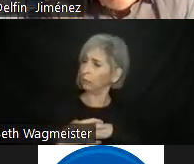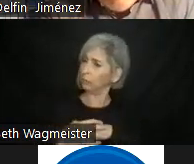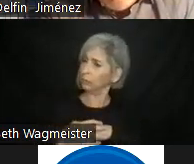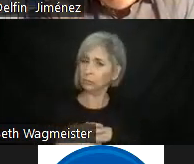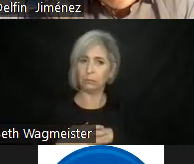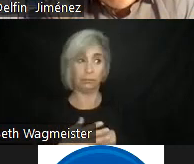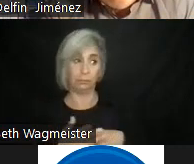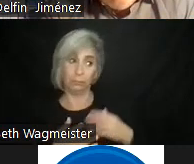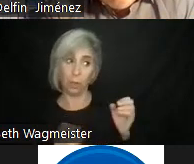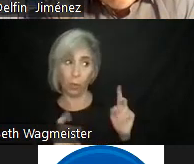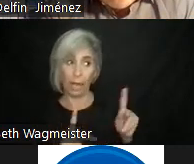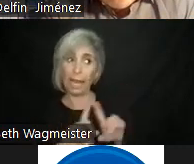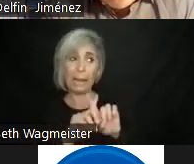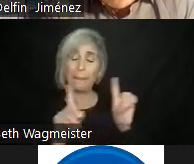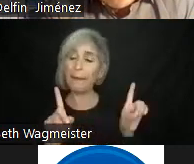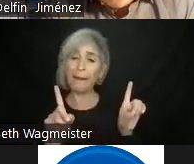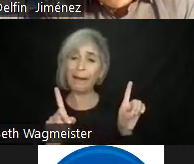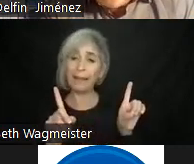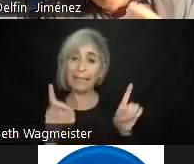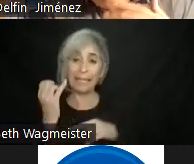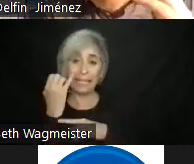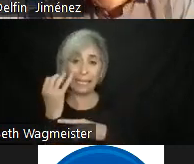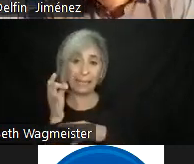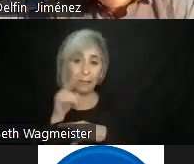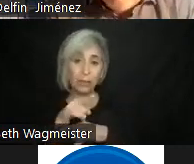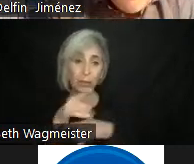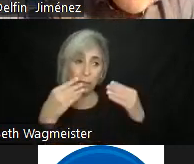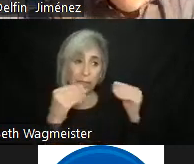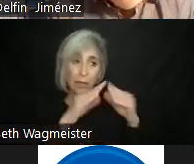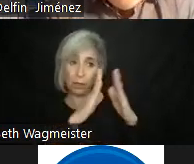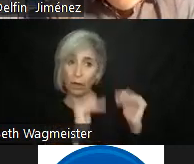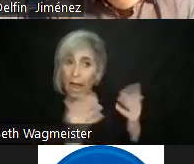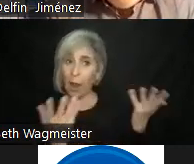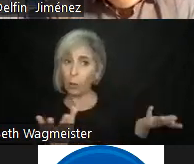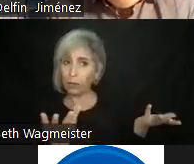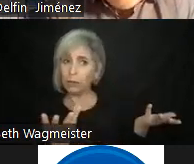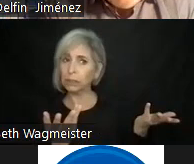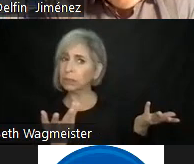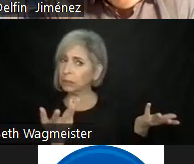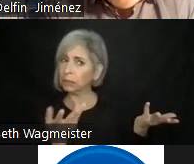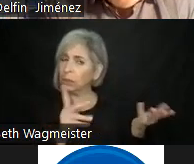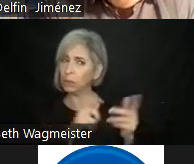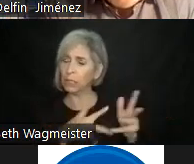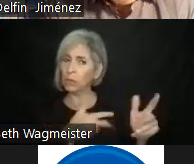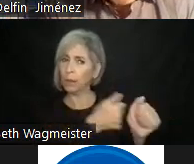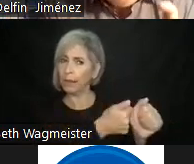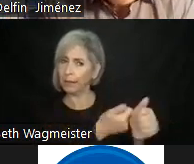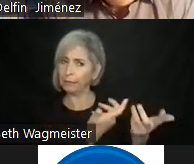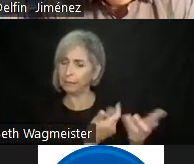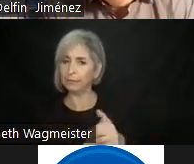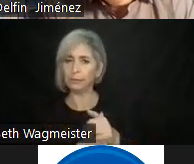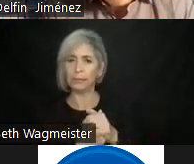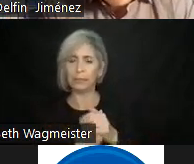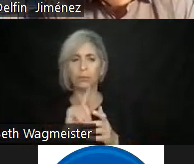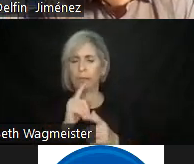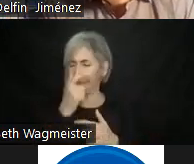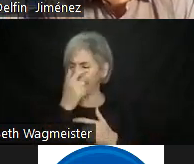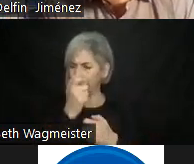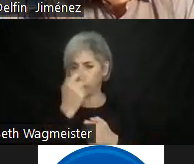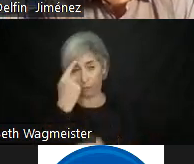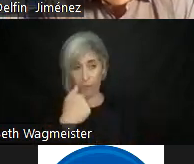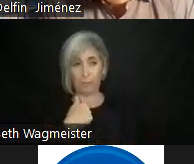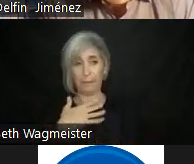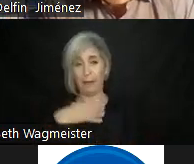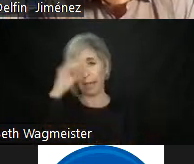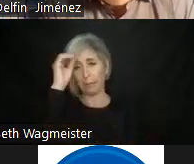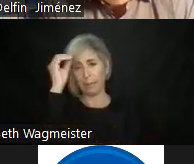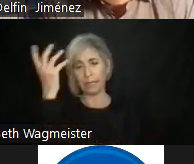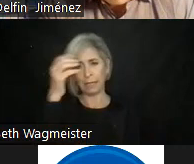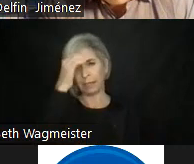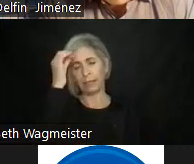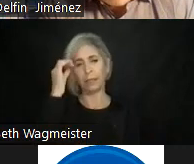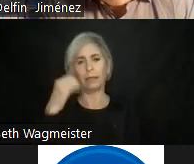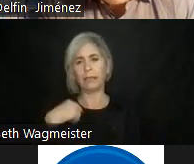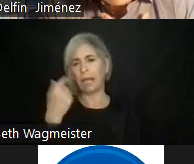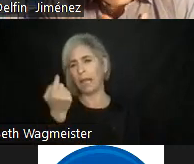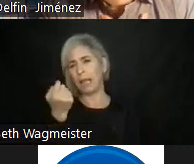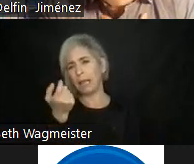Okay. But you sell the house, okay. I think it is very interesting, is a little I think from my